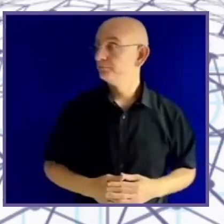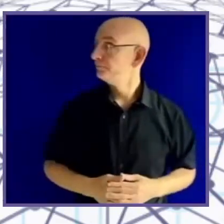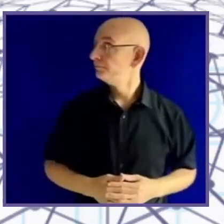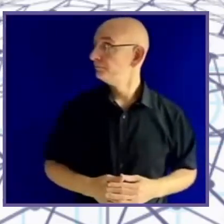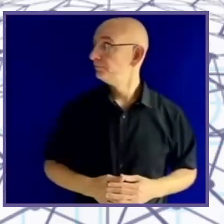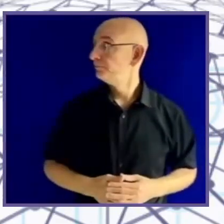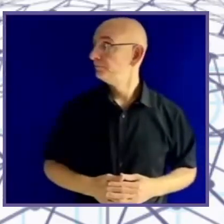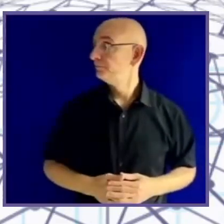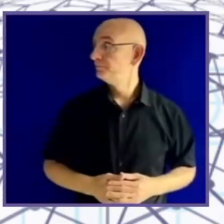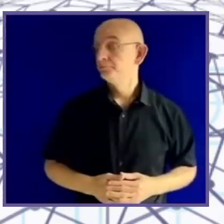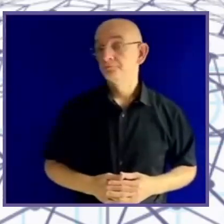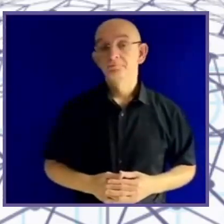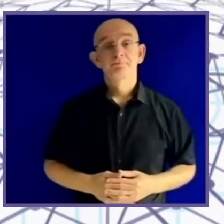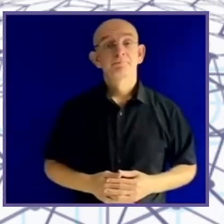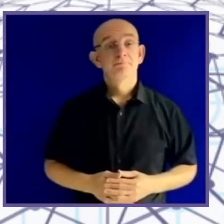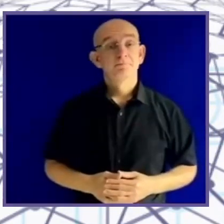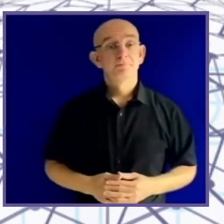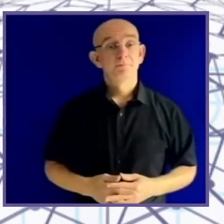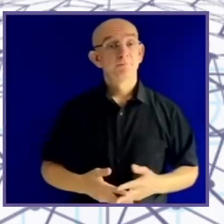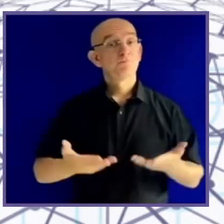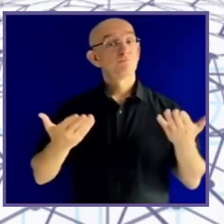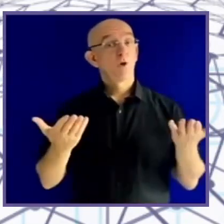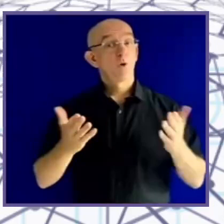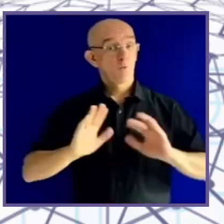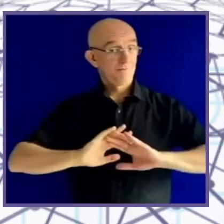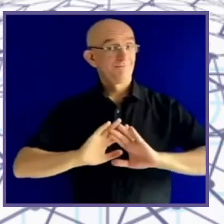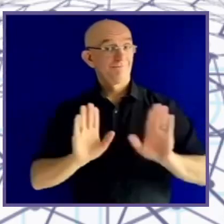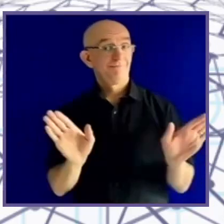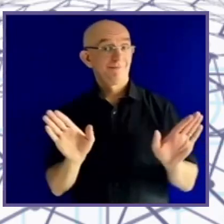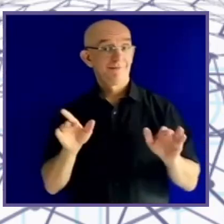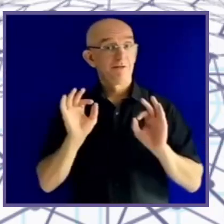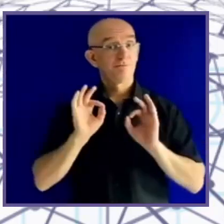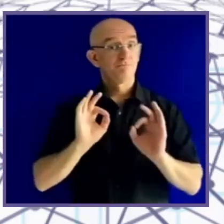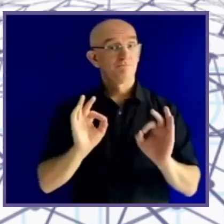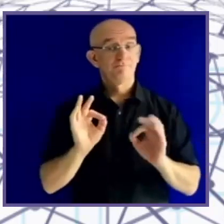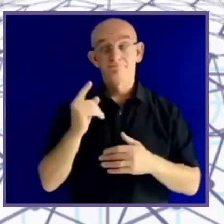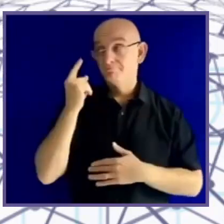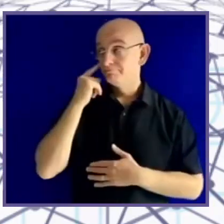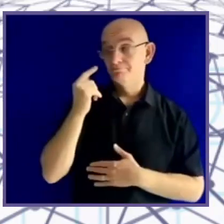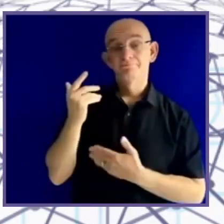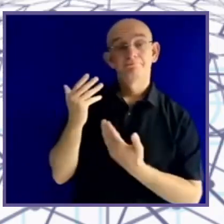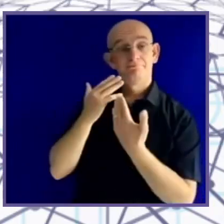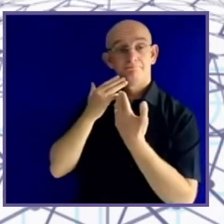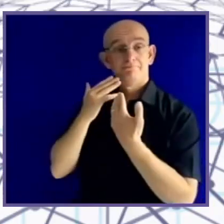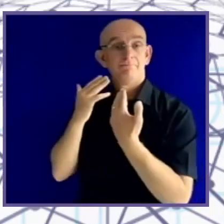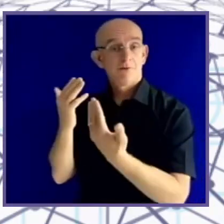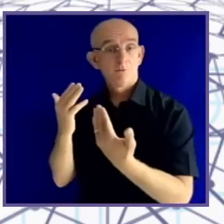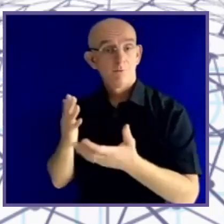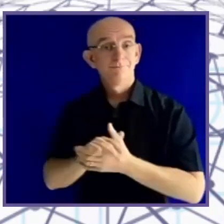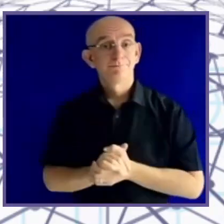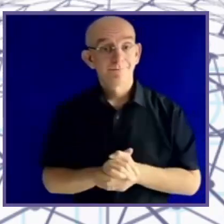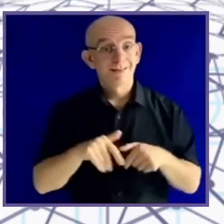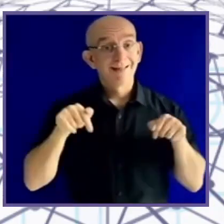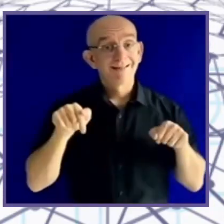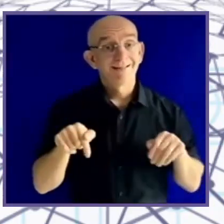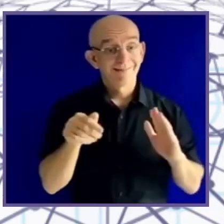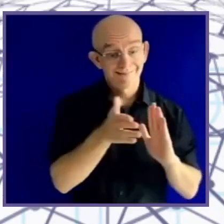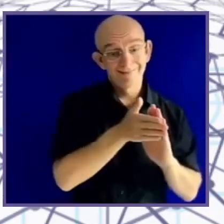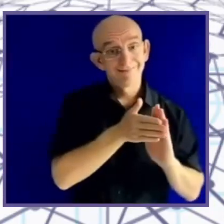They're all from Ida so fantastic to hear from all of them. video was a bit of a shortcut there. So that was that was how it finished off unfortunately.